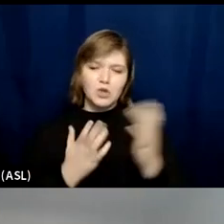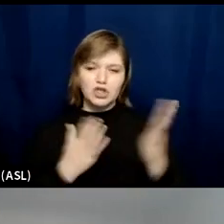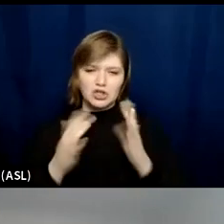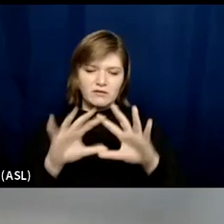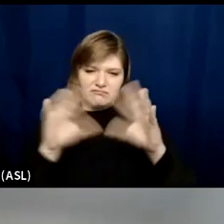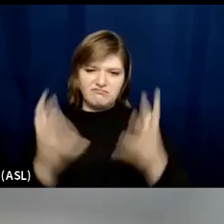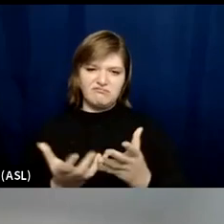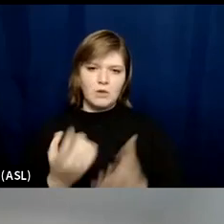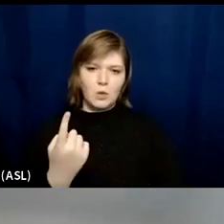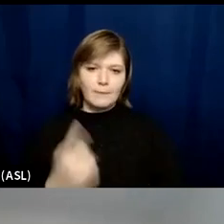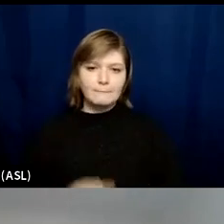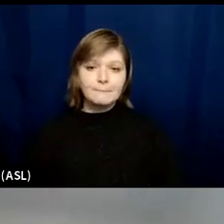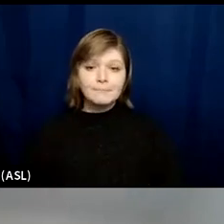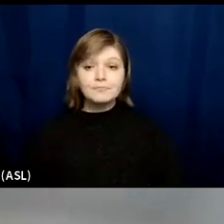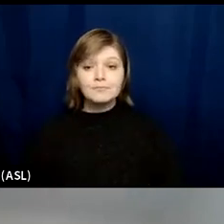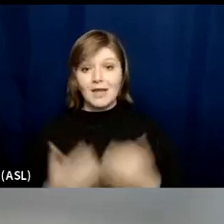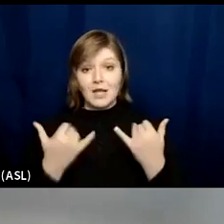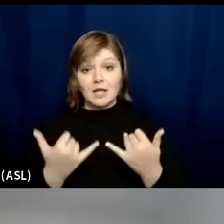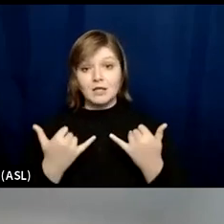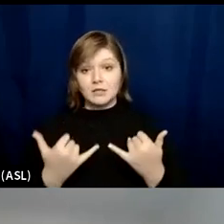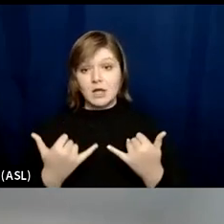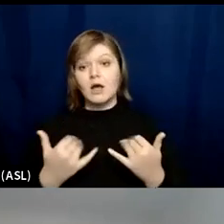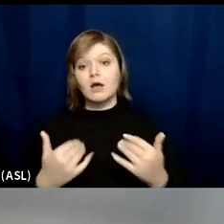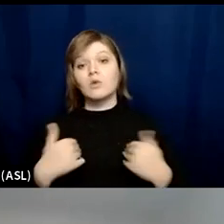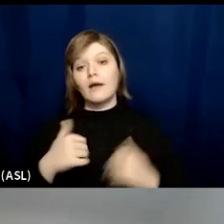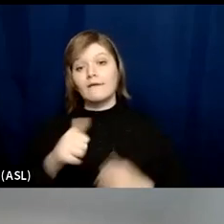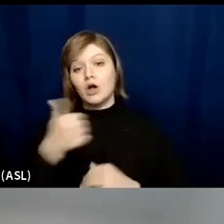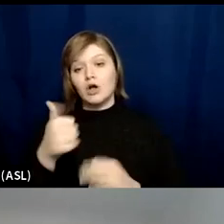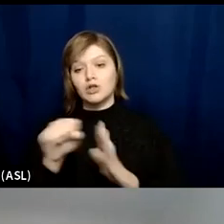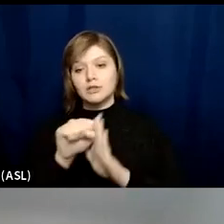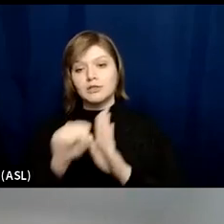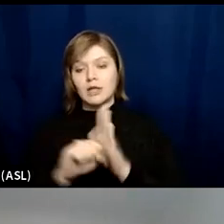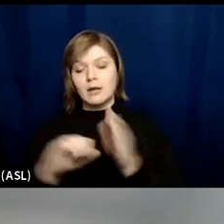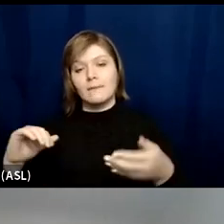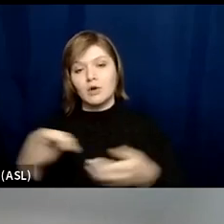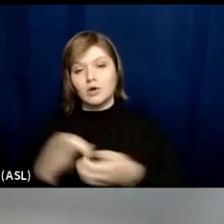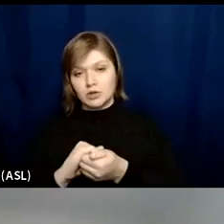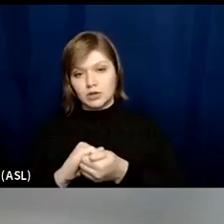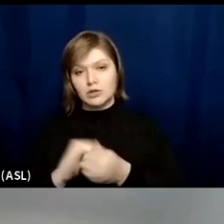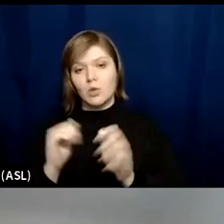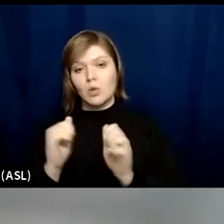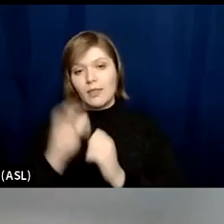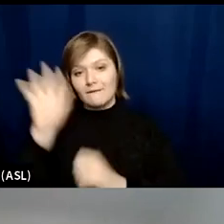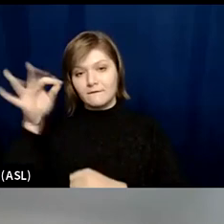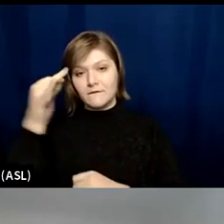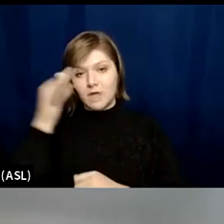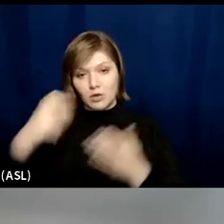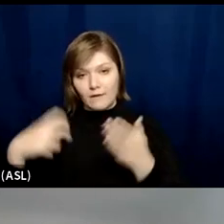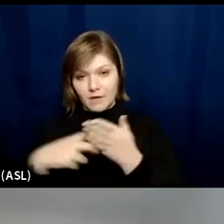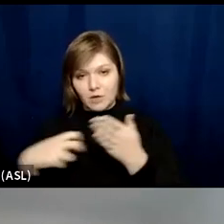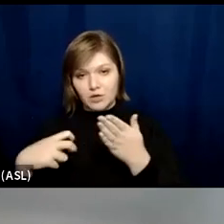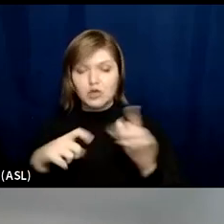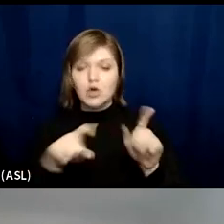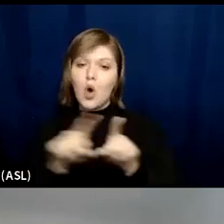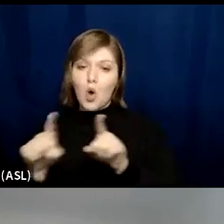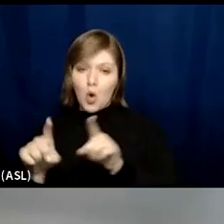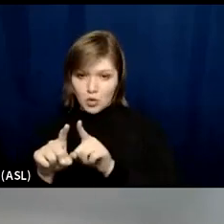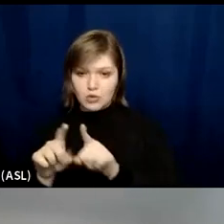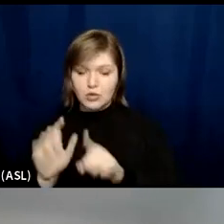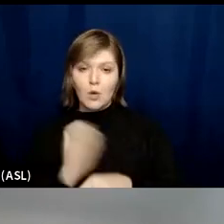We are encouraging providers to gloat and try to draw out additional services, like additional dollars like Emily was